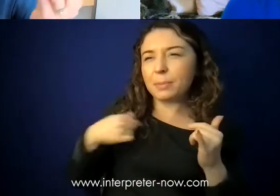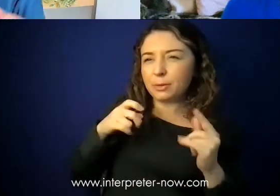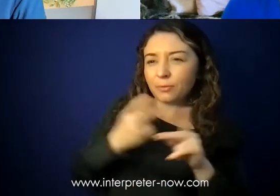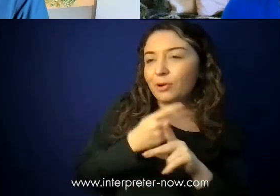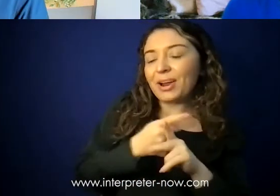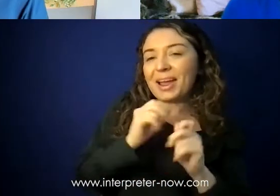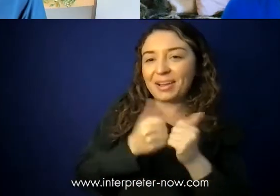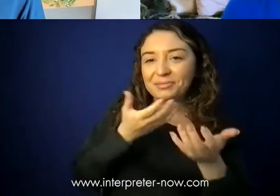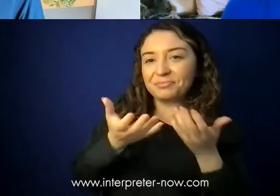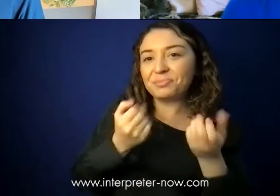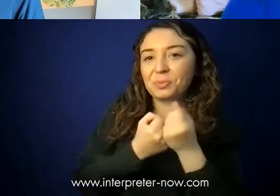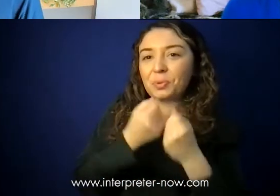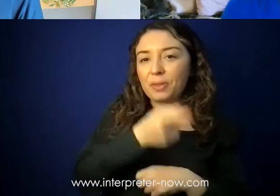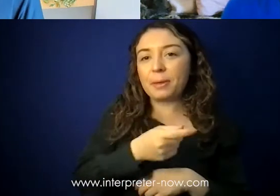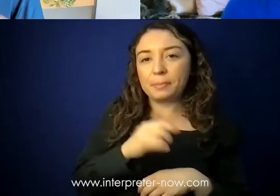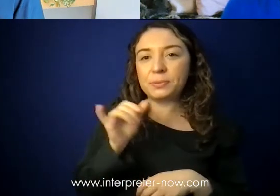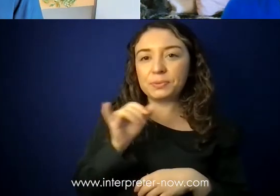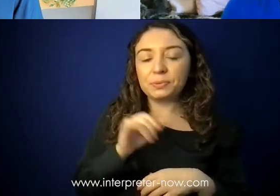ways to support them.